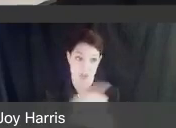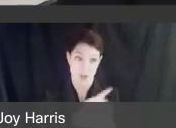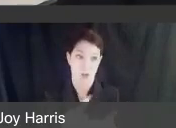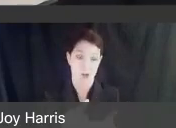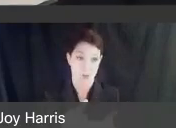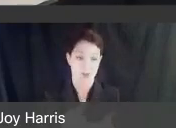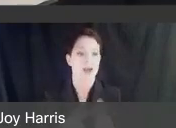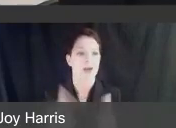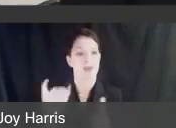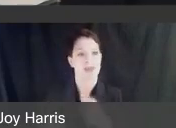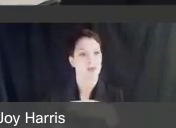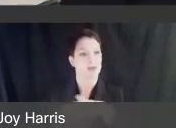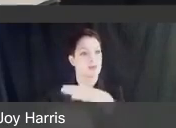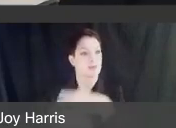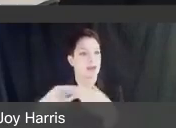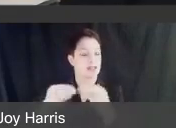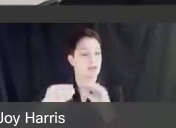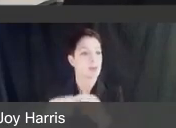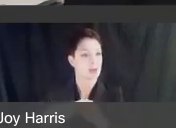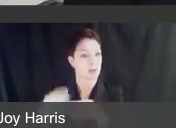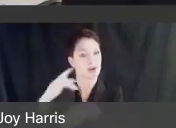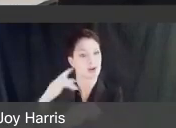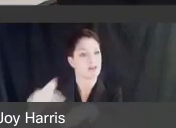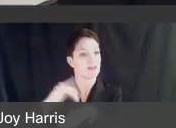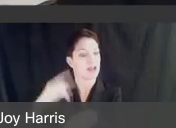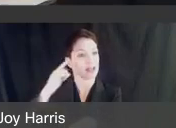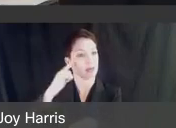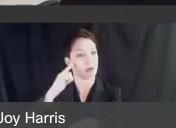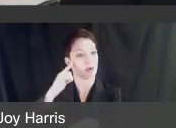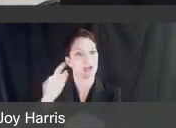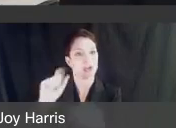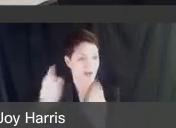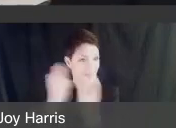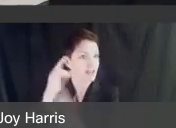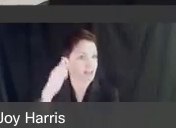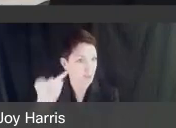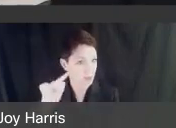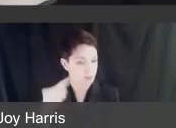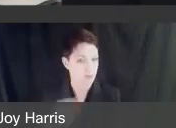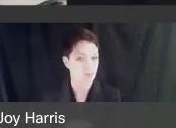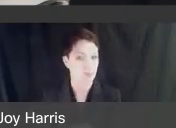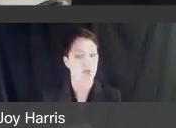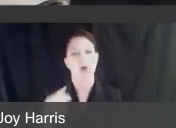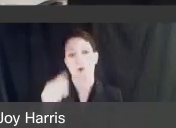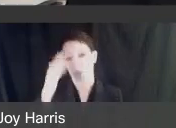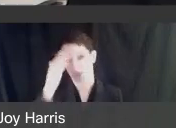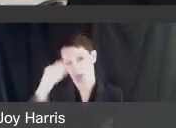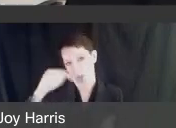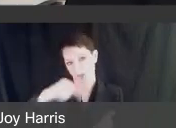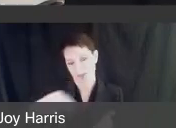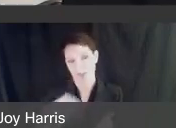maximum amount available to be requested. We will find out later this week how many doses we will be